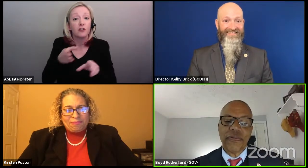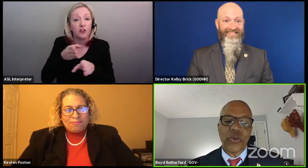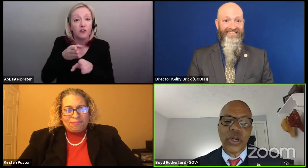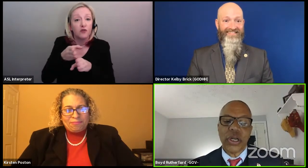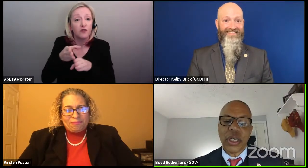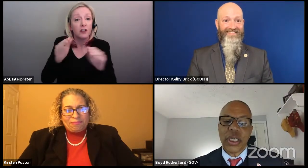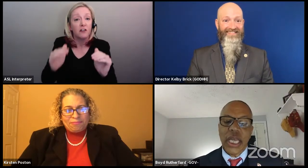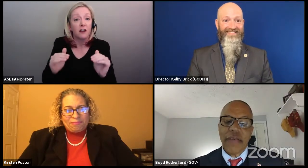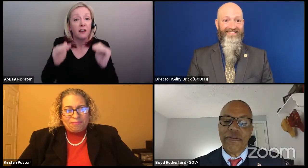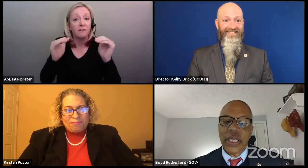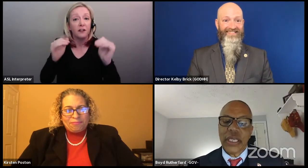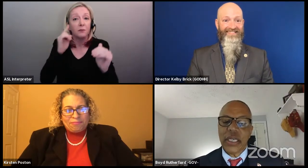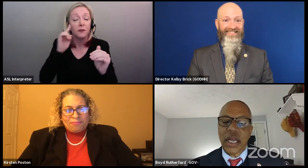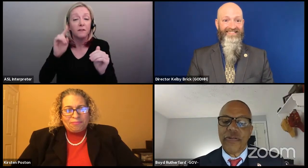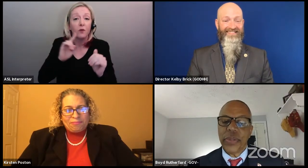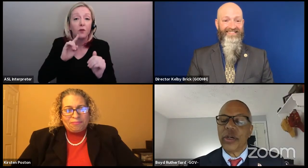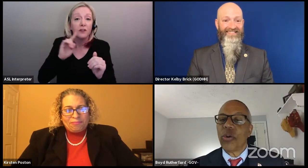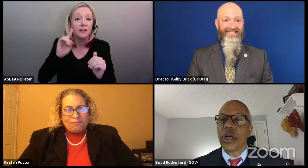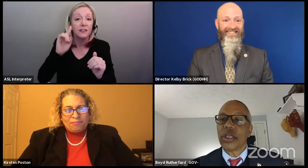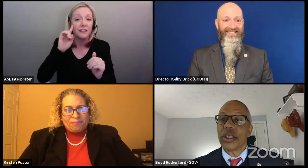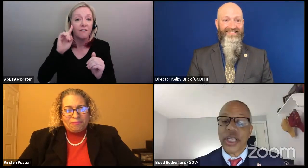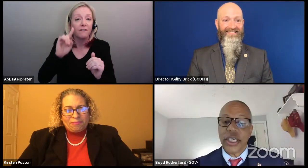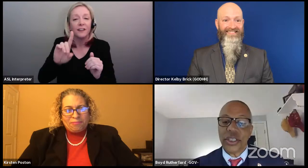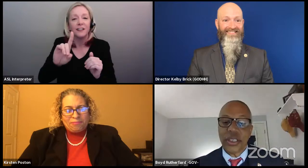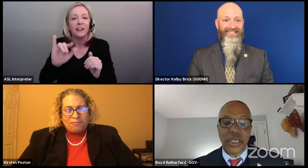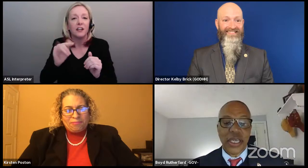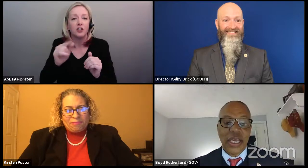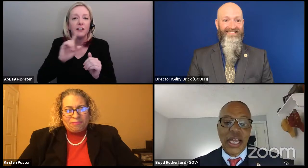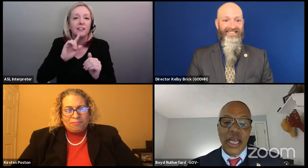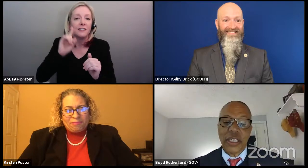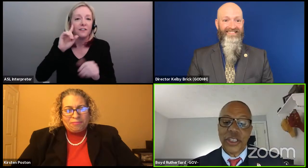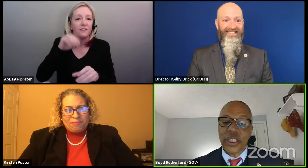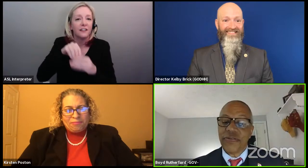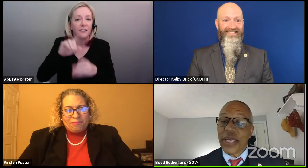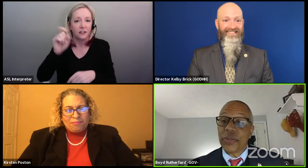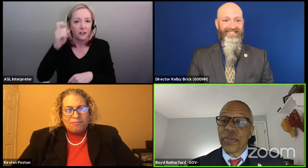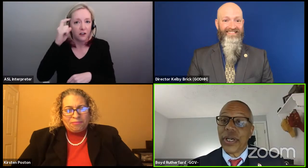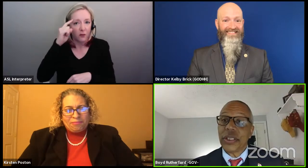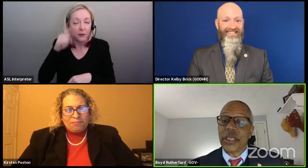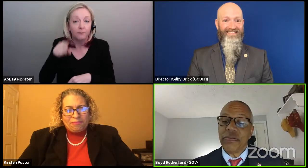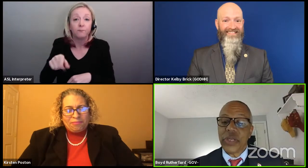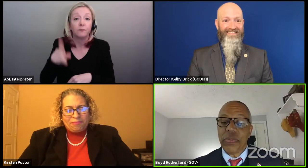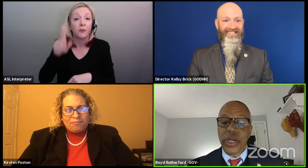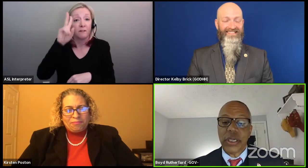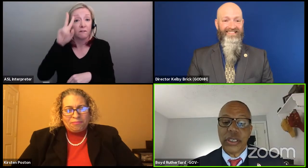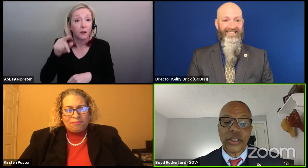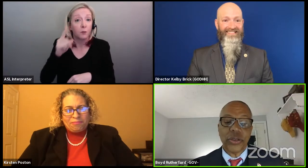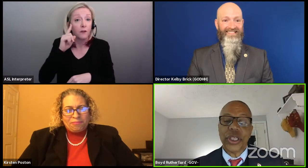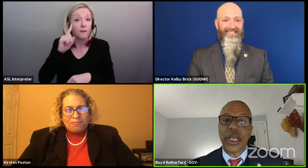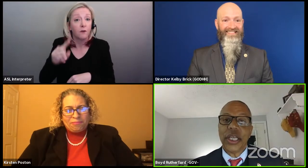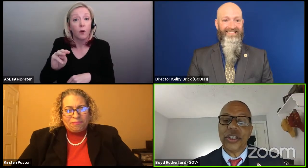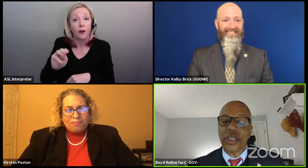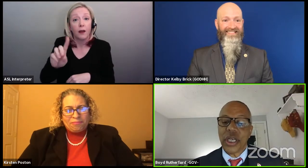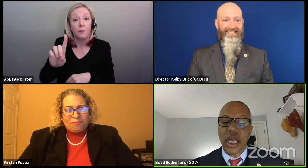for Deaf in Government Organization. She is Vice President of the Maryland Association